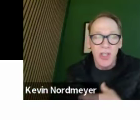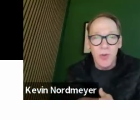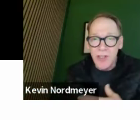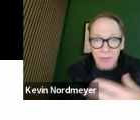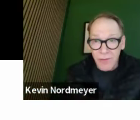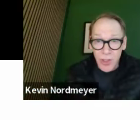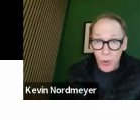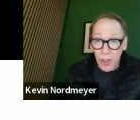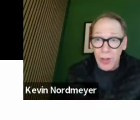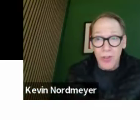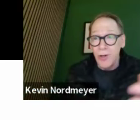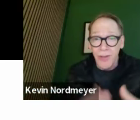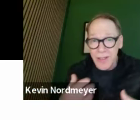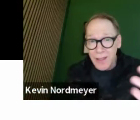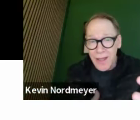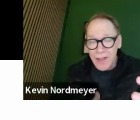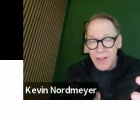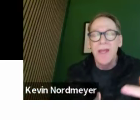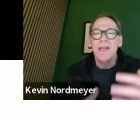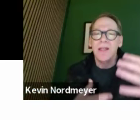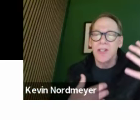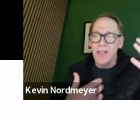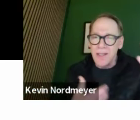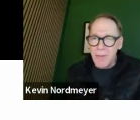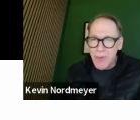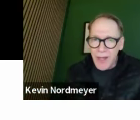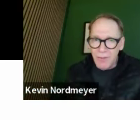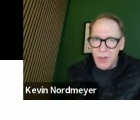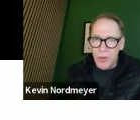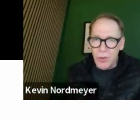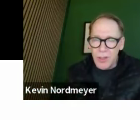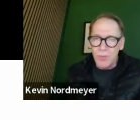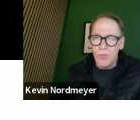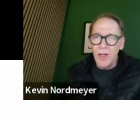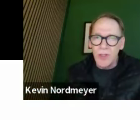and it's too stiff of a door closure or things like that. So it's just this empathetic view is really